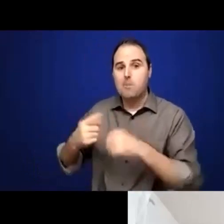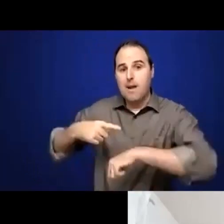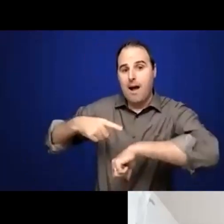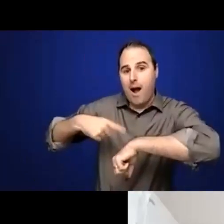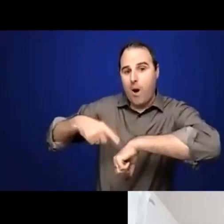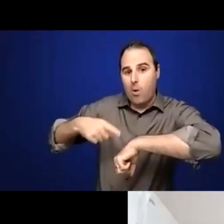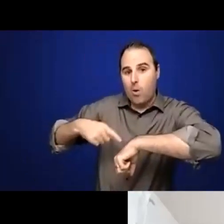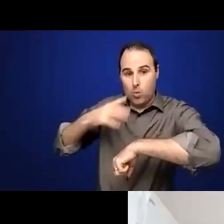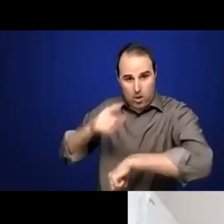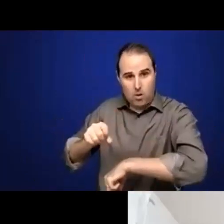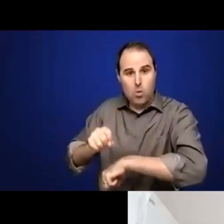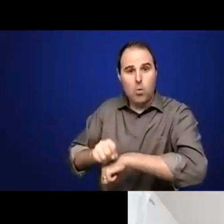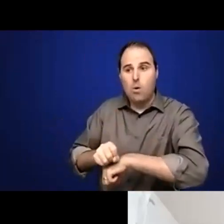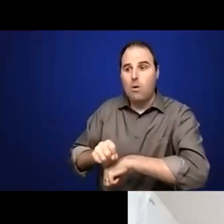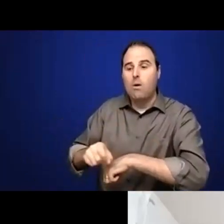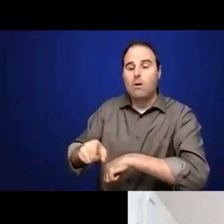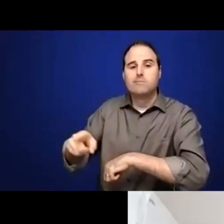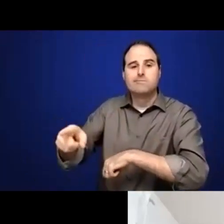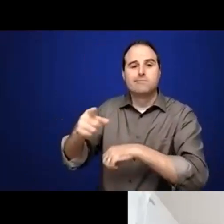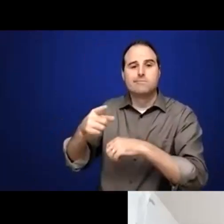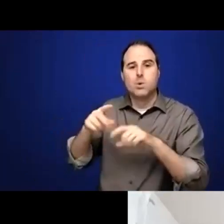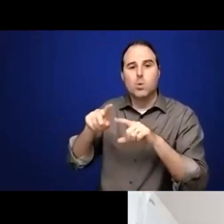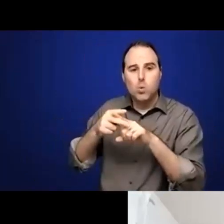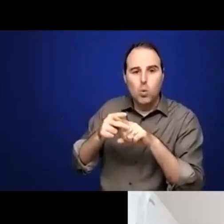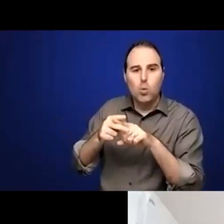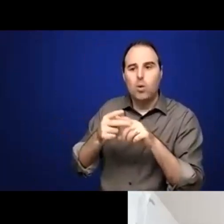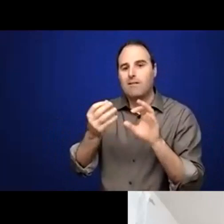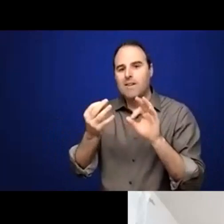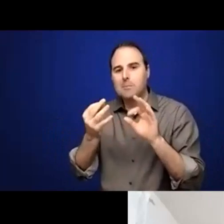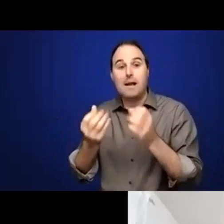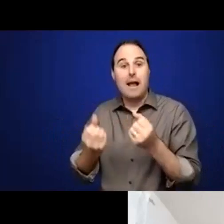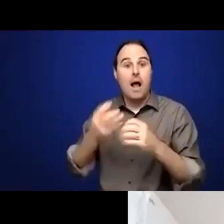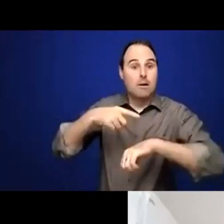reviewing and providing feedback. And based on that, we-- yeah.